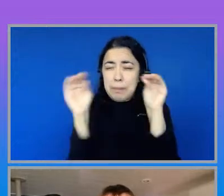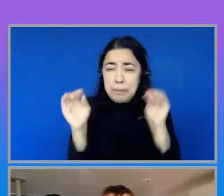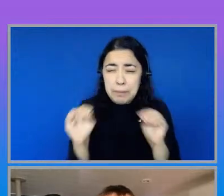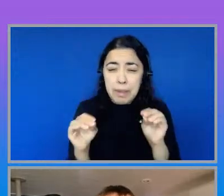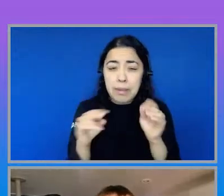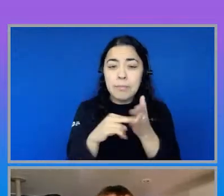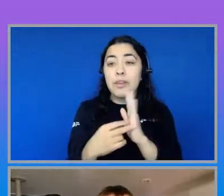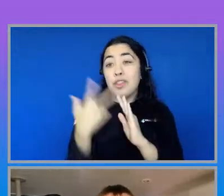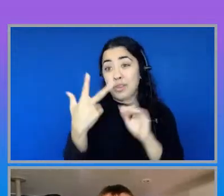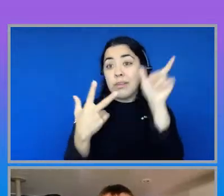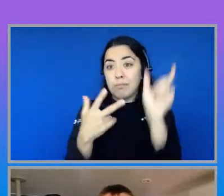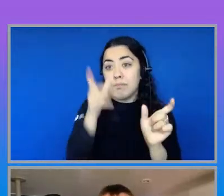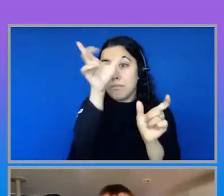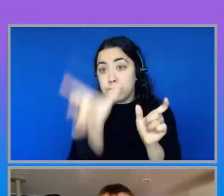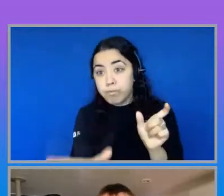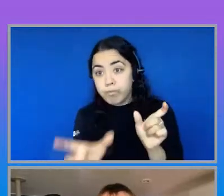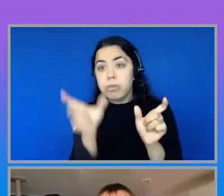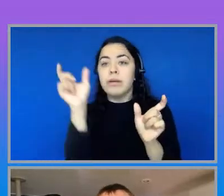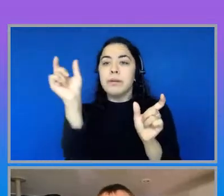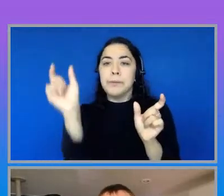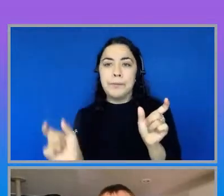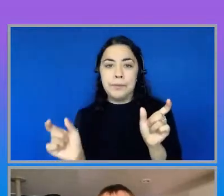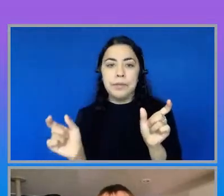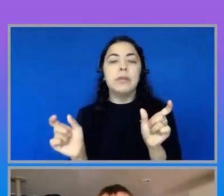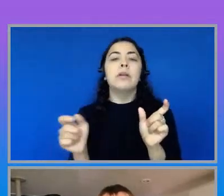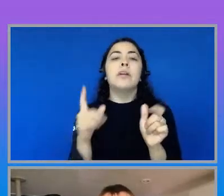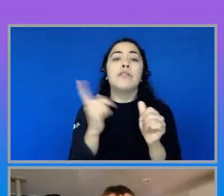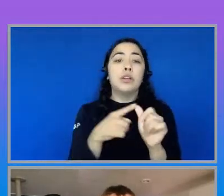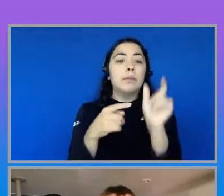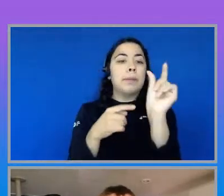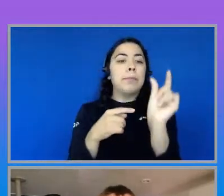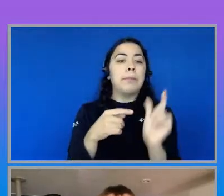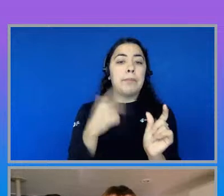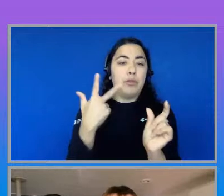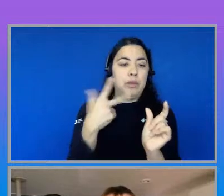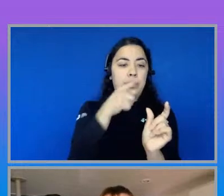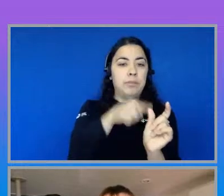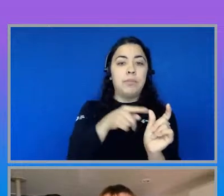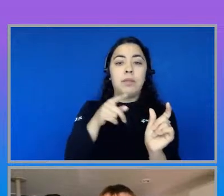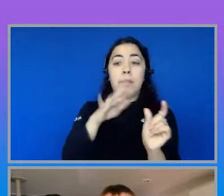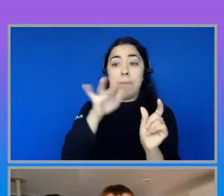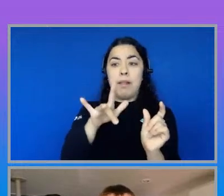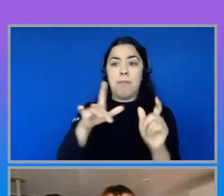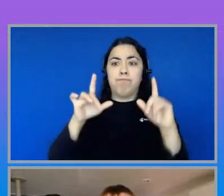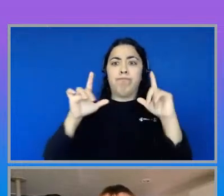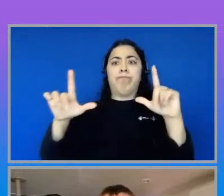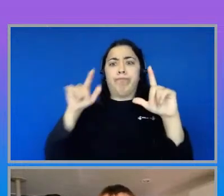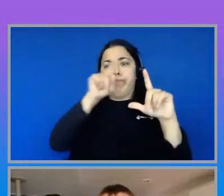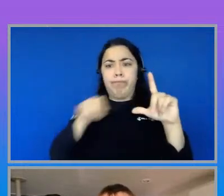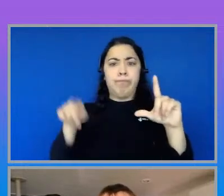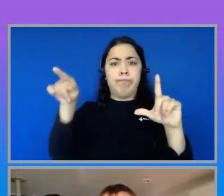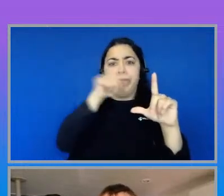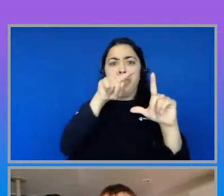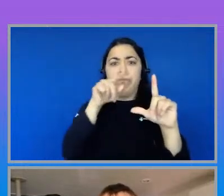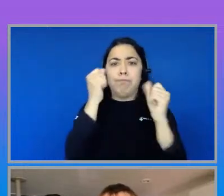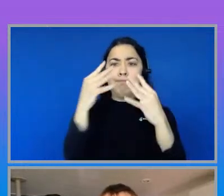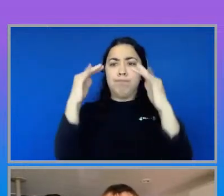with three columns. The first column has got three items. Then there's a middle column with a